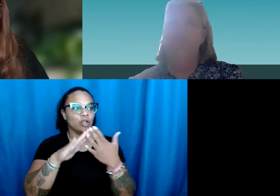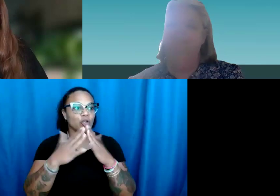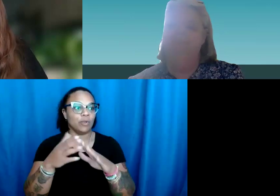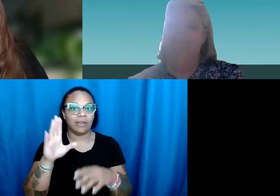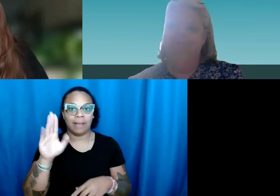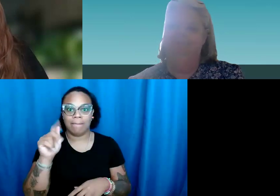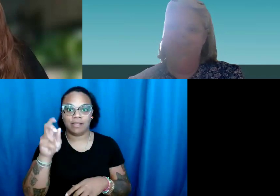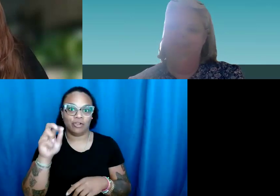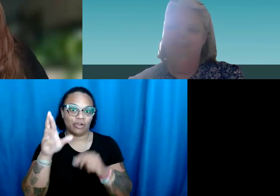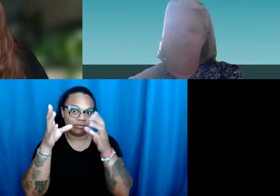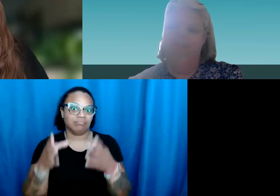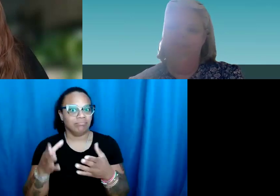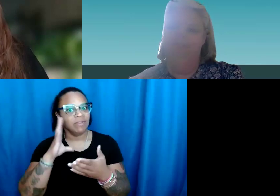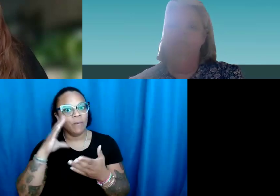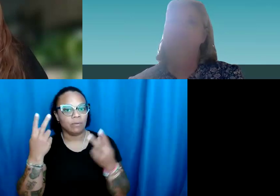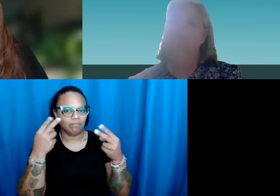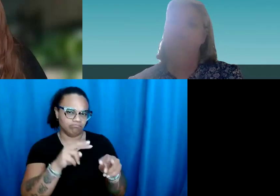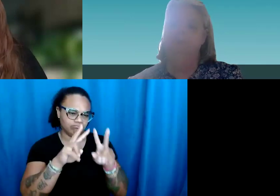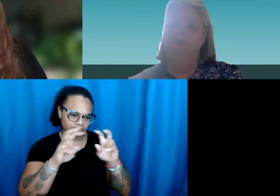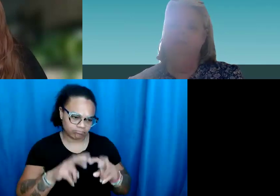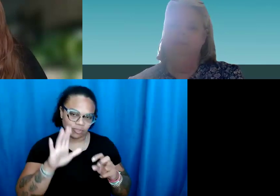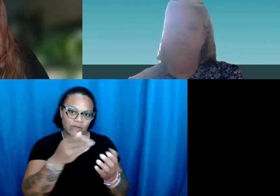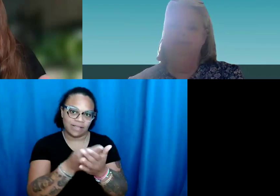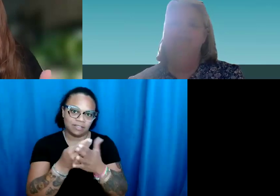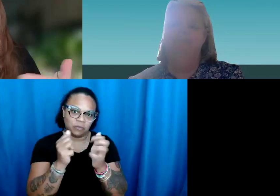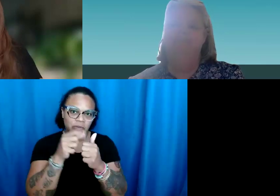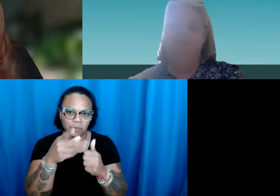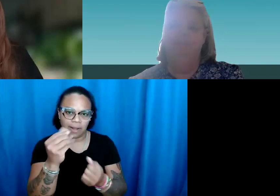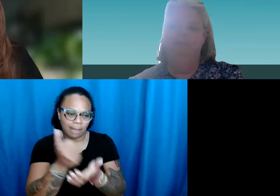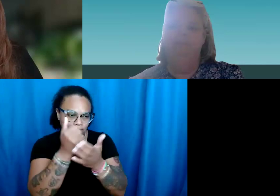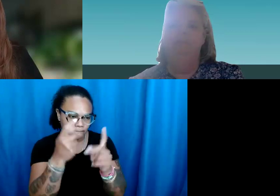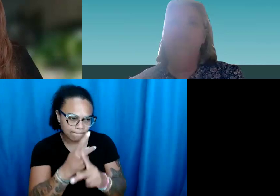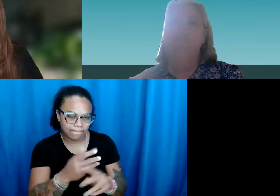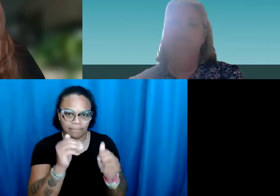is going to look at your financials and help you figure out how to take the first step